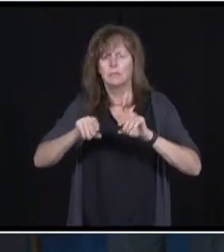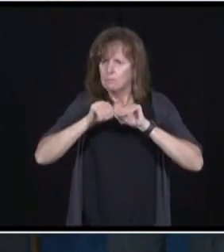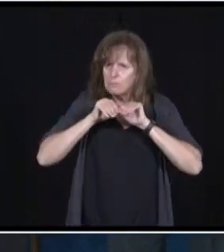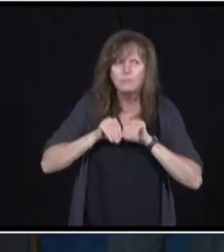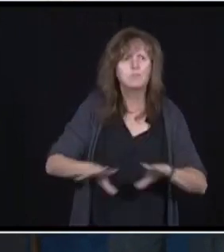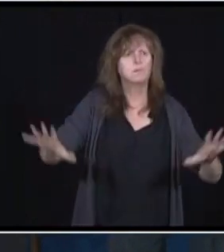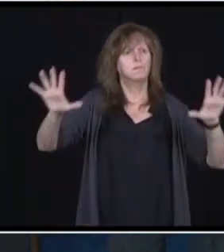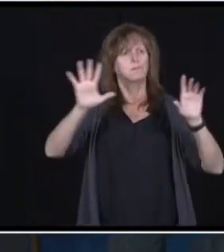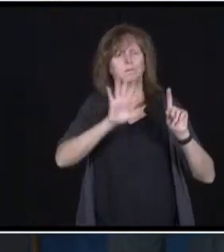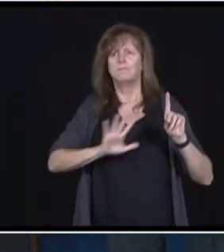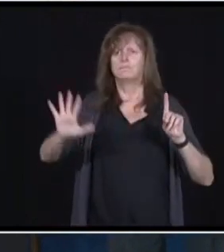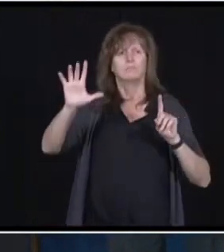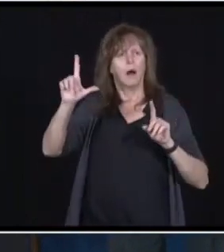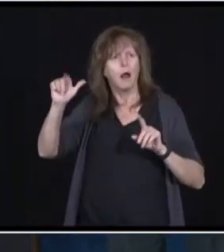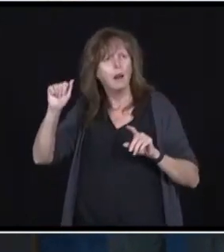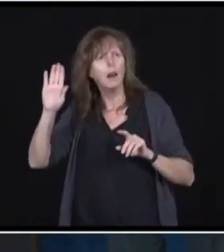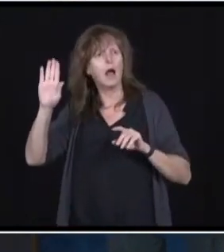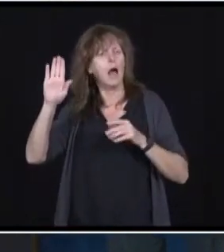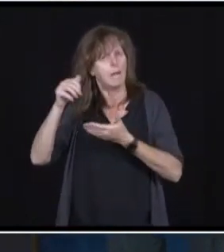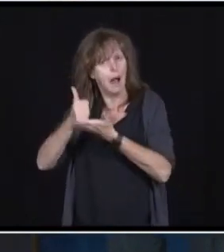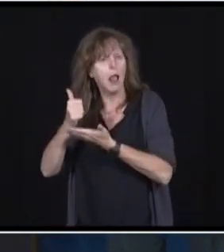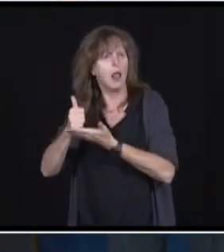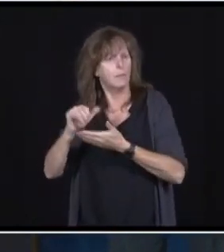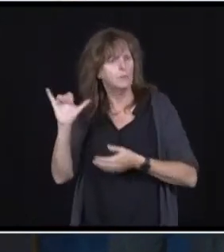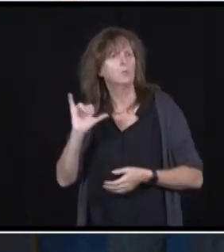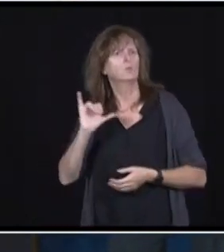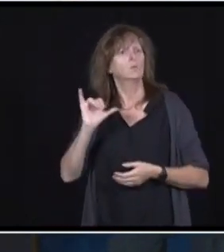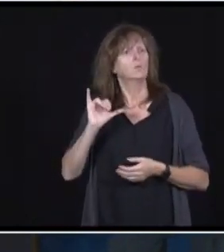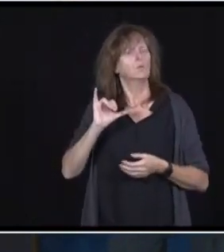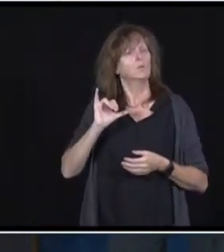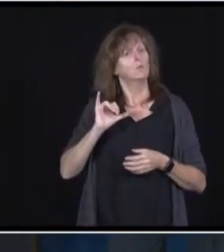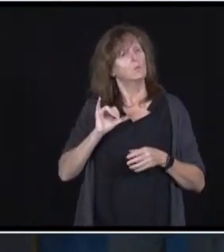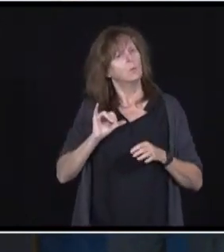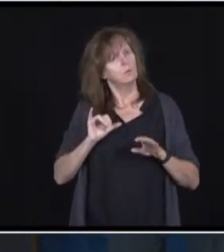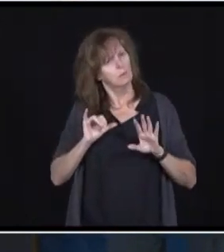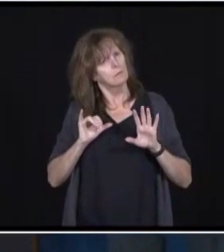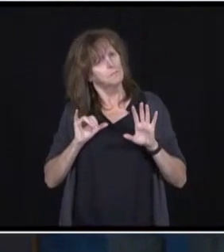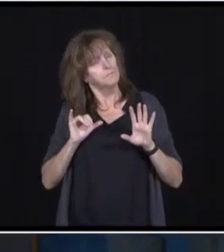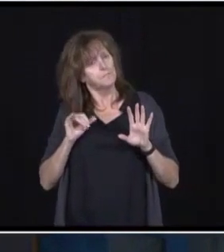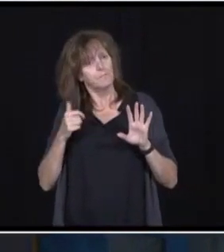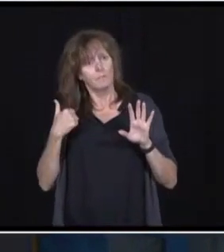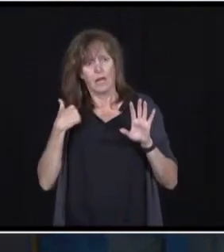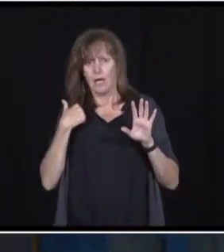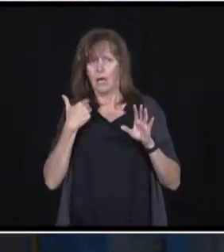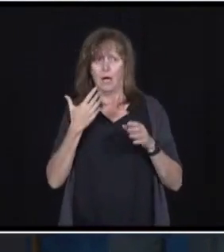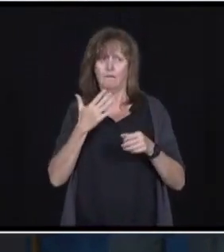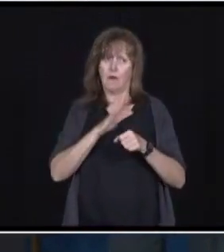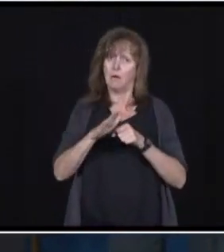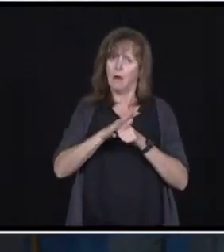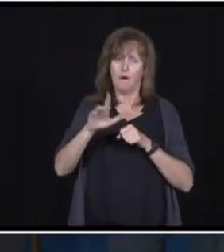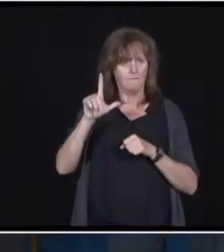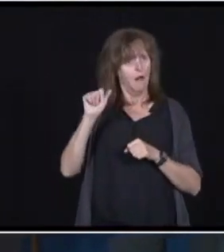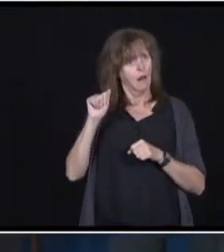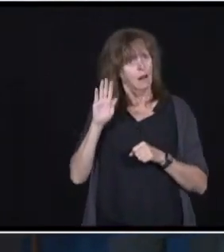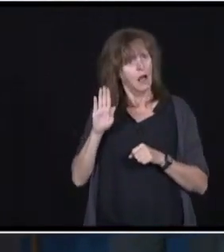And then on Monday, it was just like a surge right across the province. I understand, people are anxious and nervous.